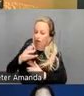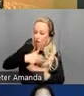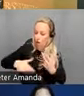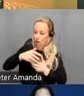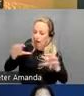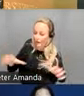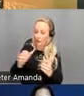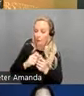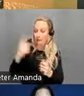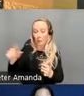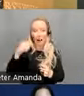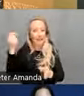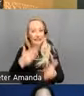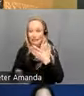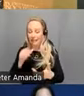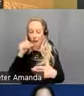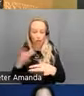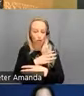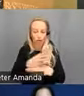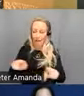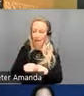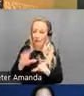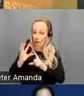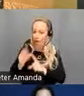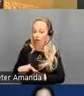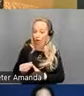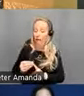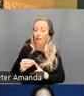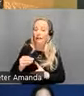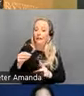somebody else even if they don't share the same culture as where they're able to share